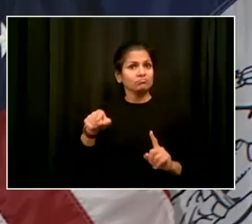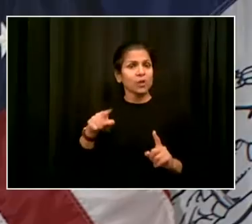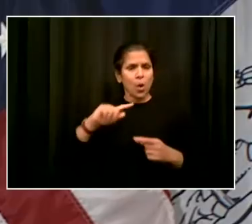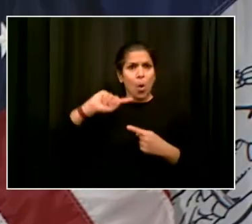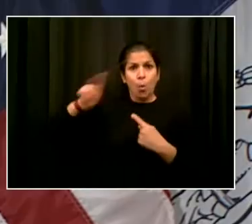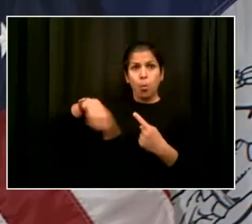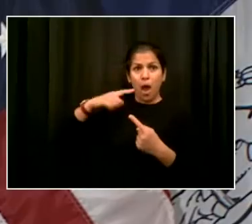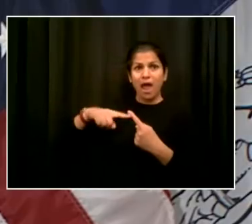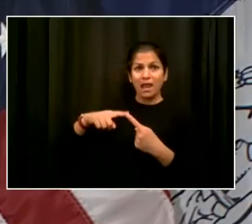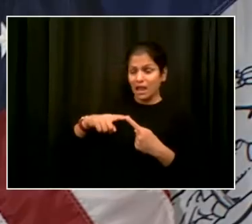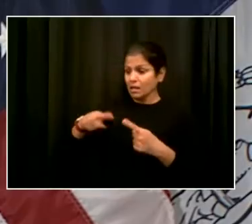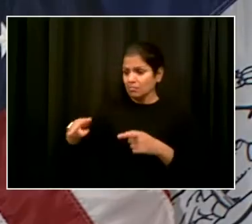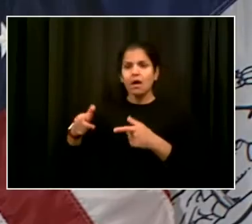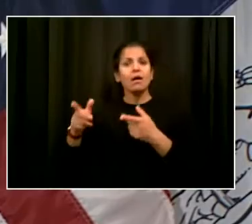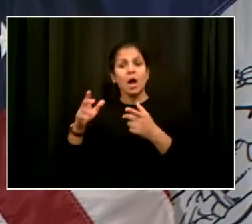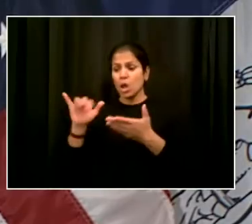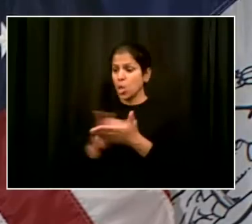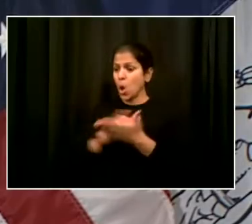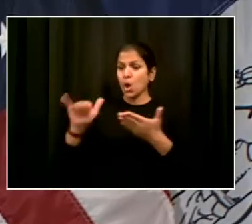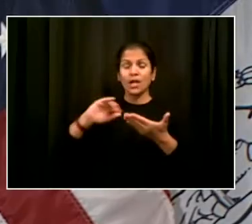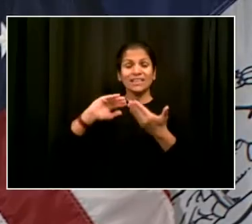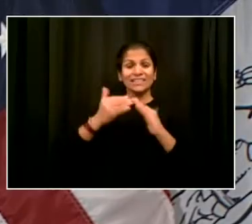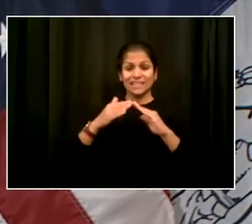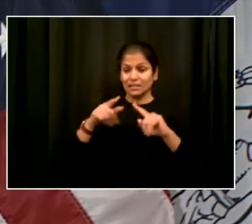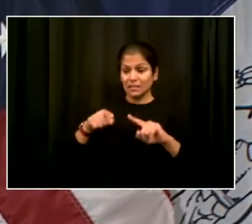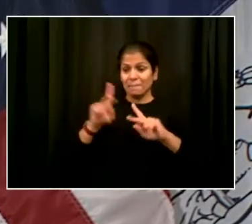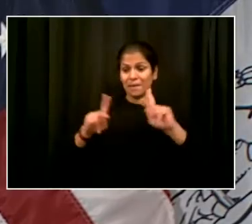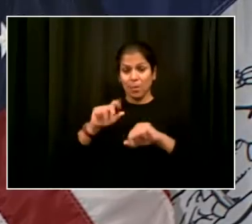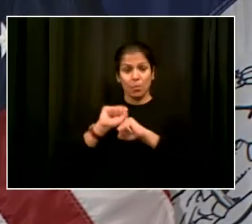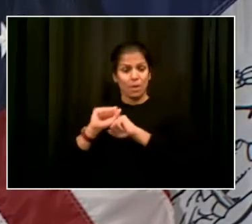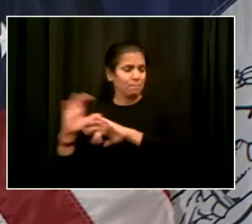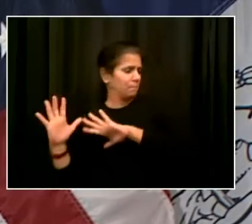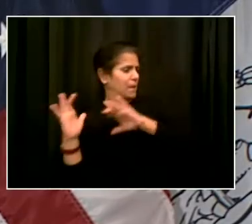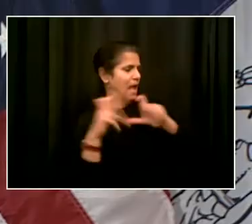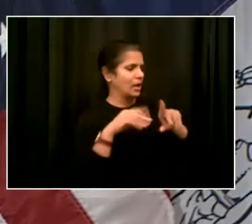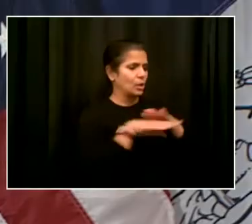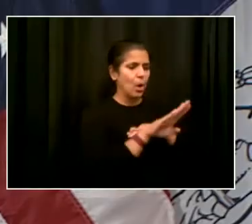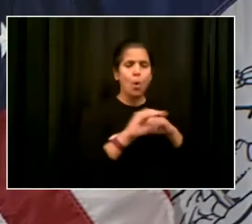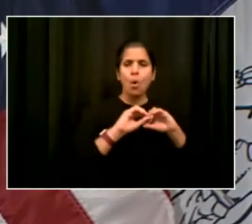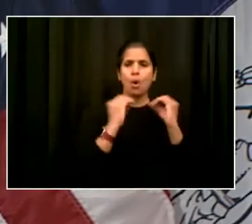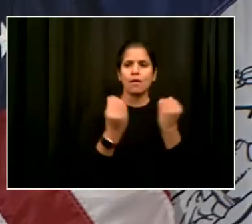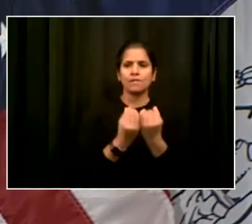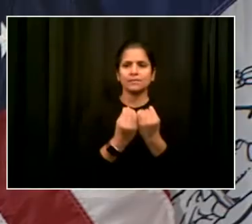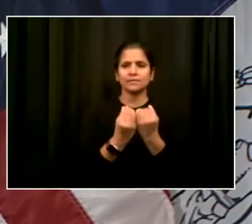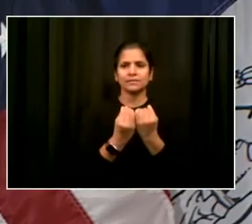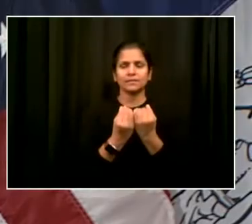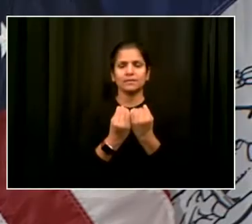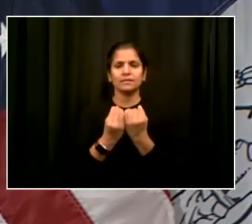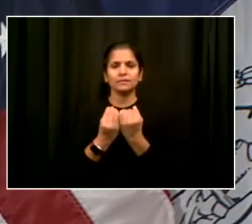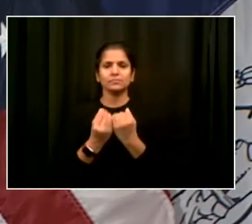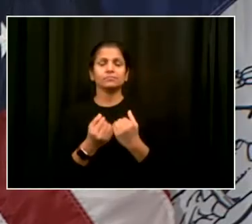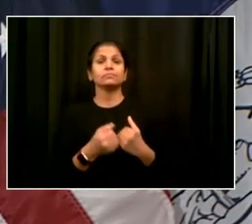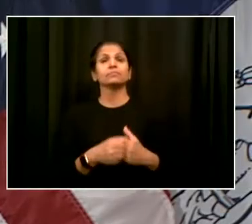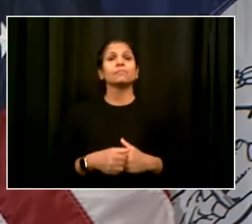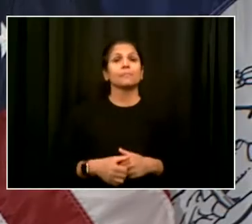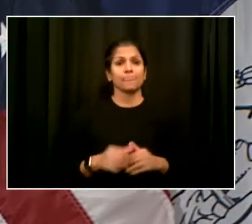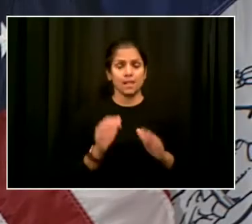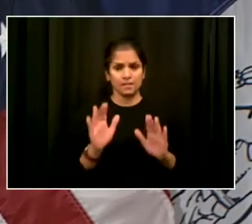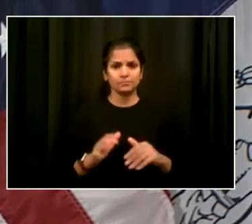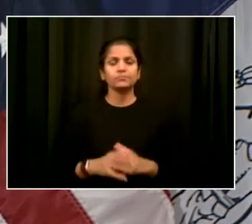BACK TO THEIR